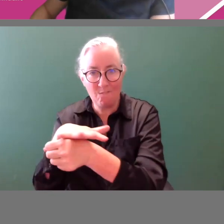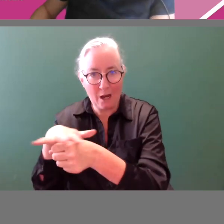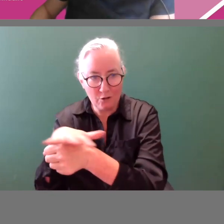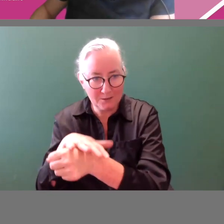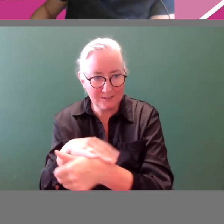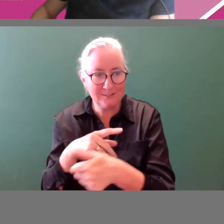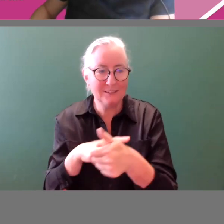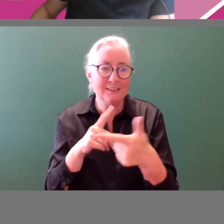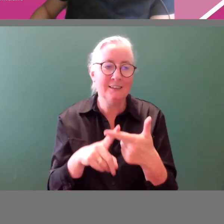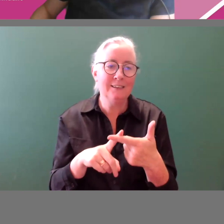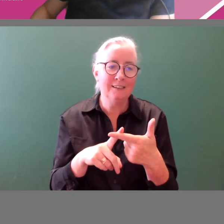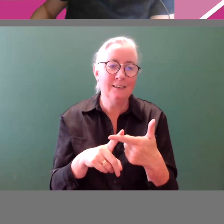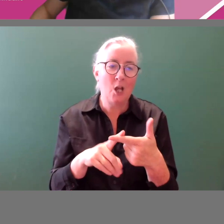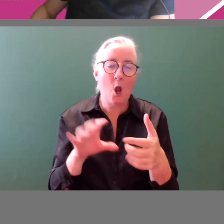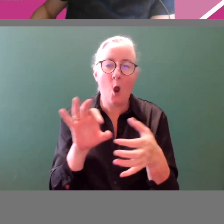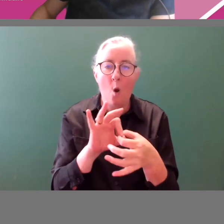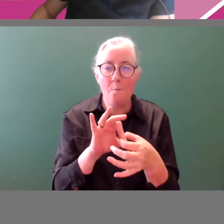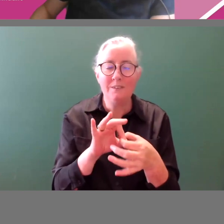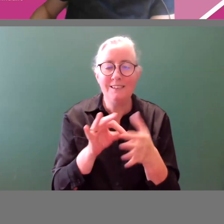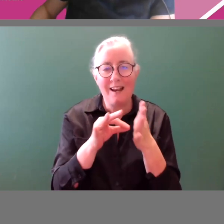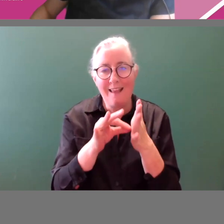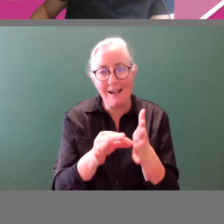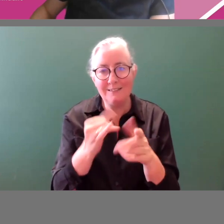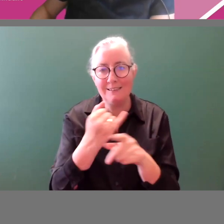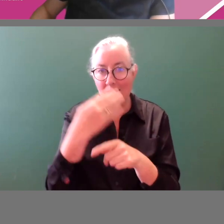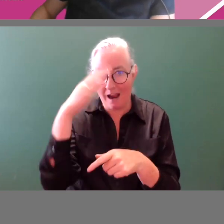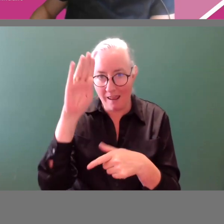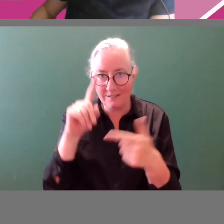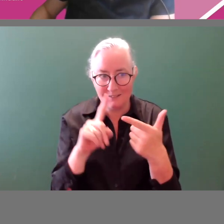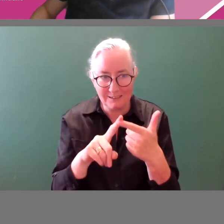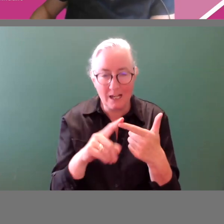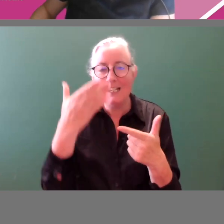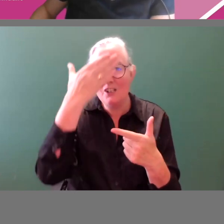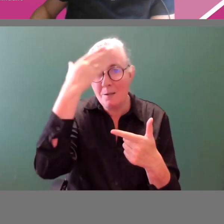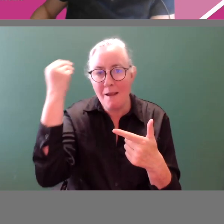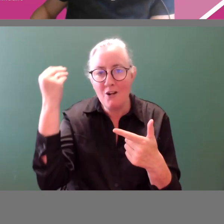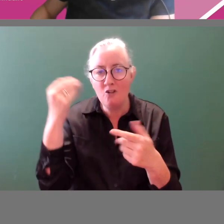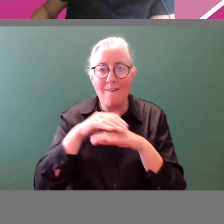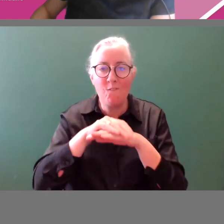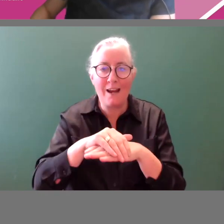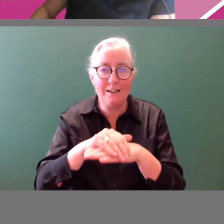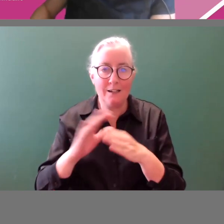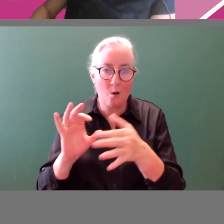our Universal Design, guidelines for homes in Ireland, for dementia friendly dwellings,